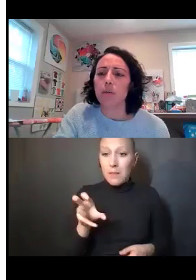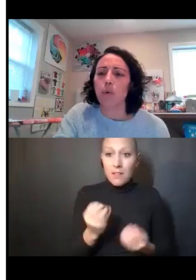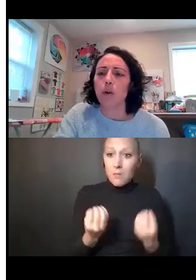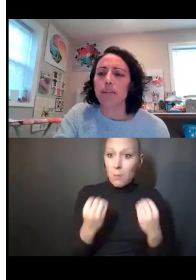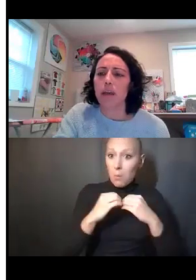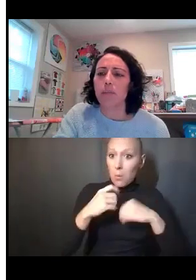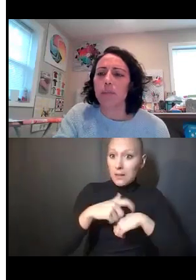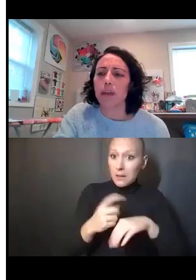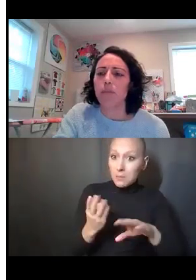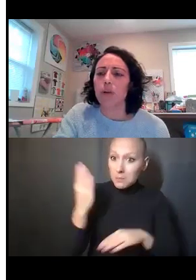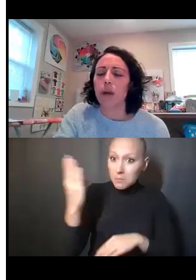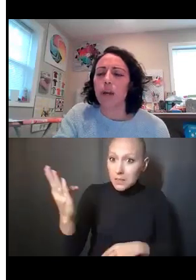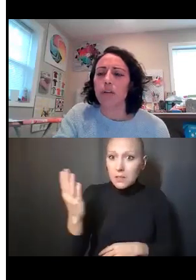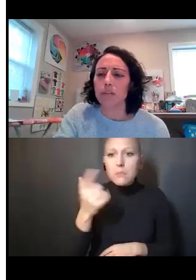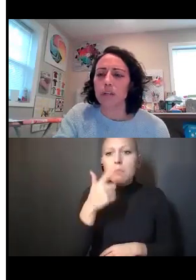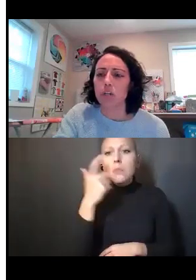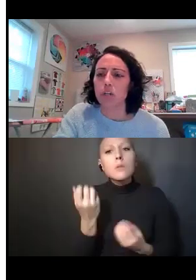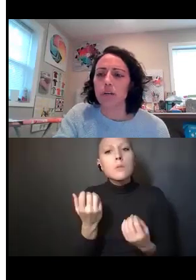are more in-depth and require a signature?